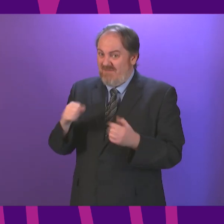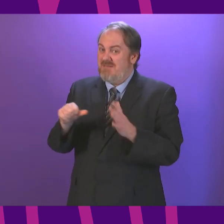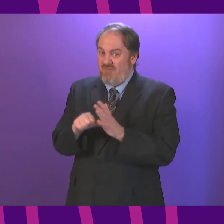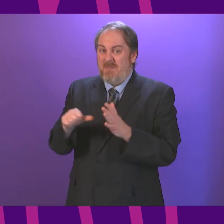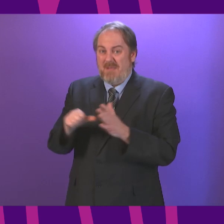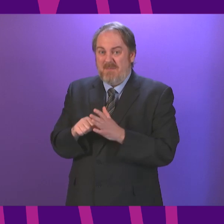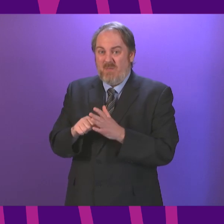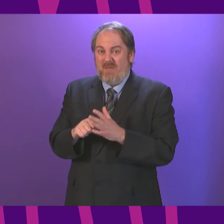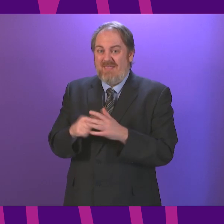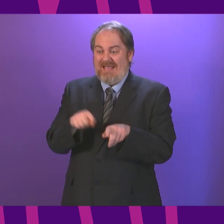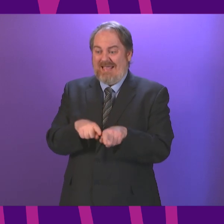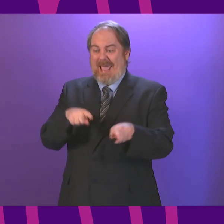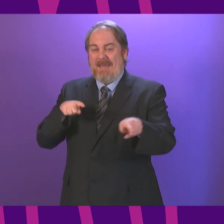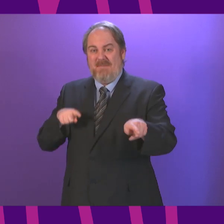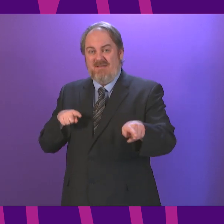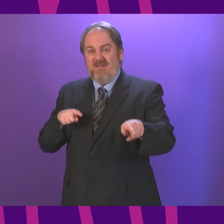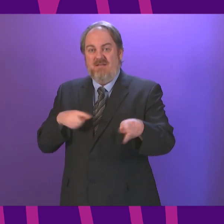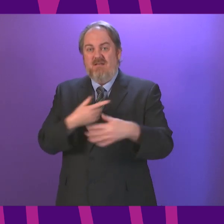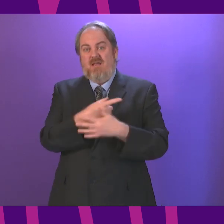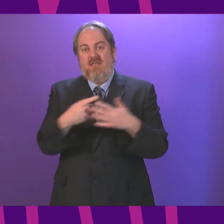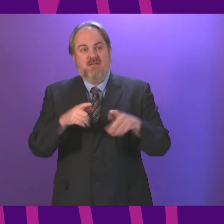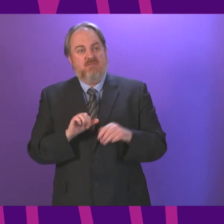This week’s Audit Scotland report says that the attainment gap “remains wide”